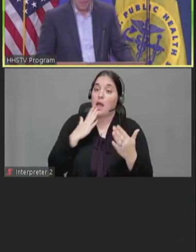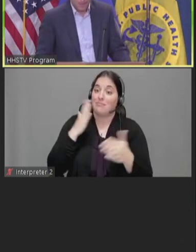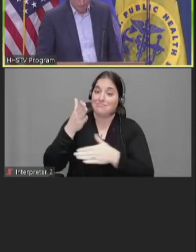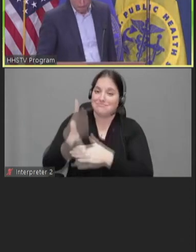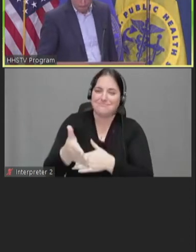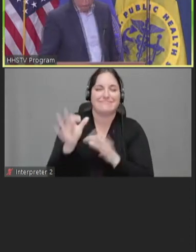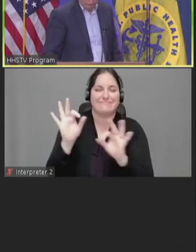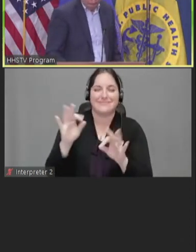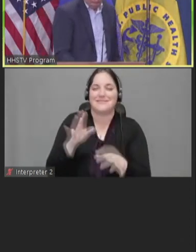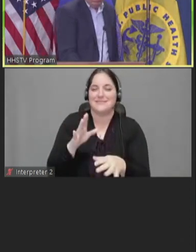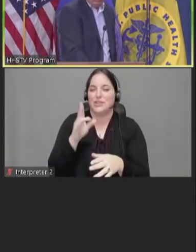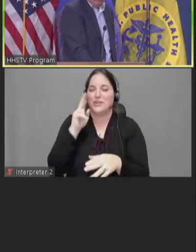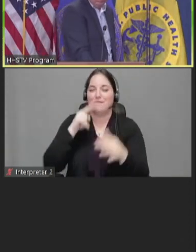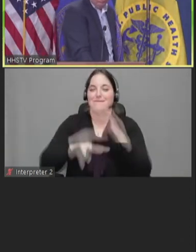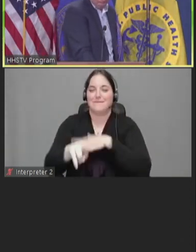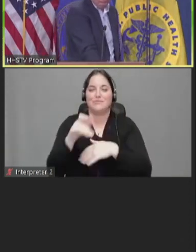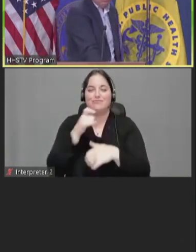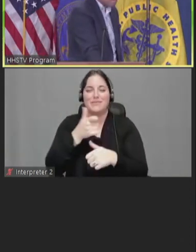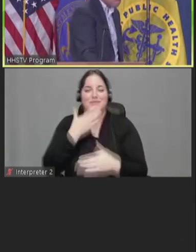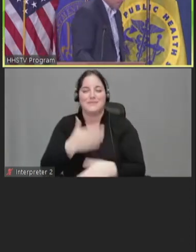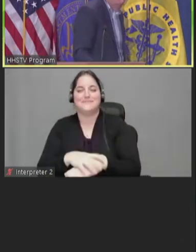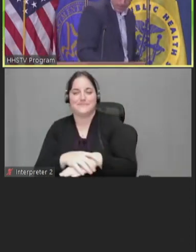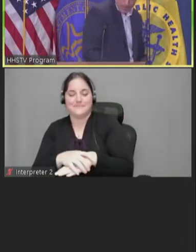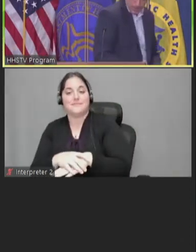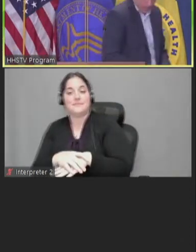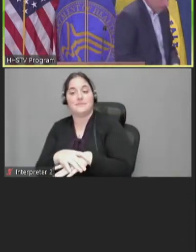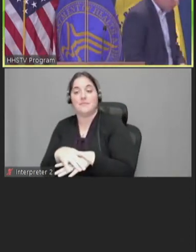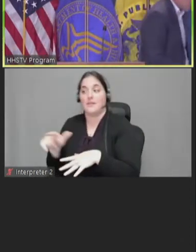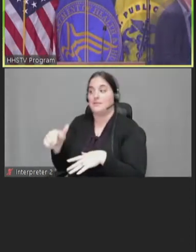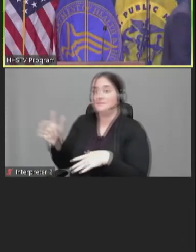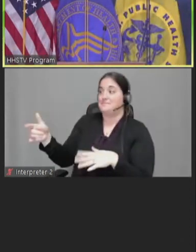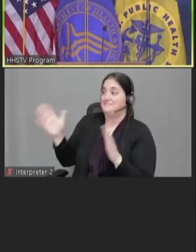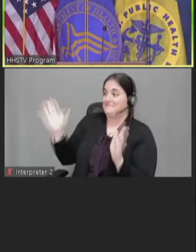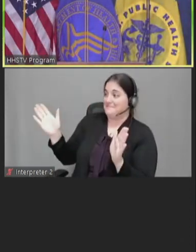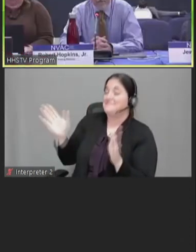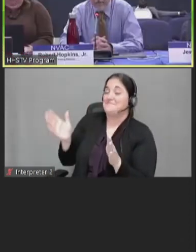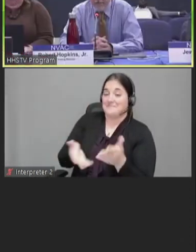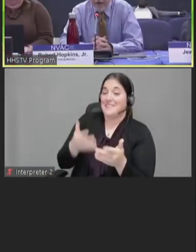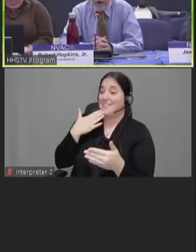Robert Hopkins: Thank you very much. I want to thank all the members of the panel.